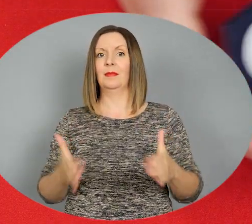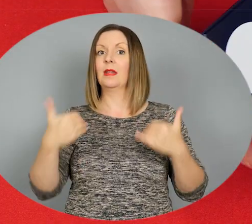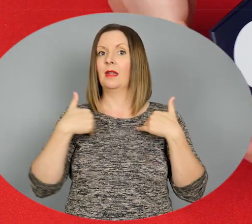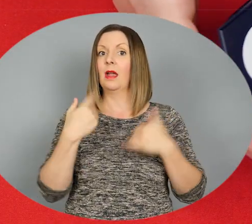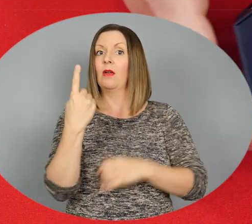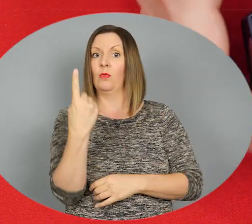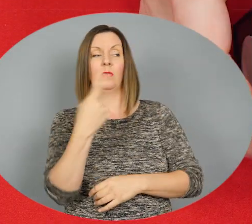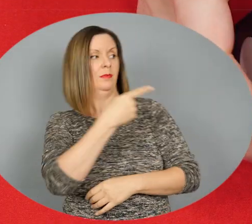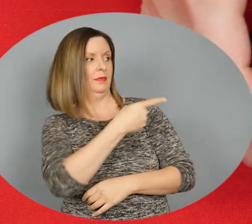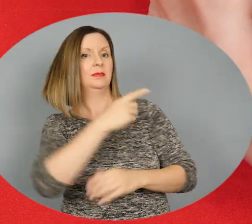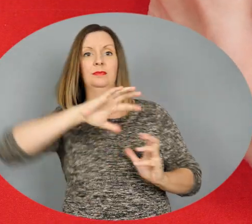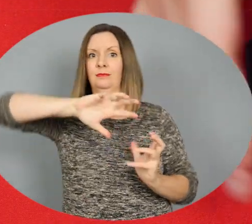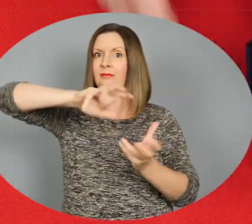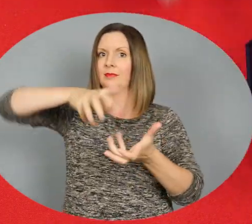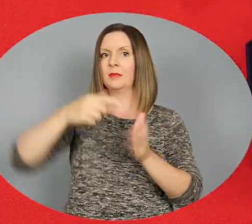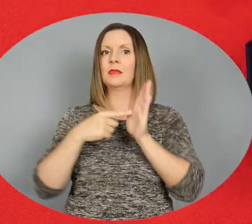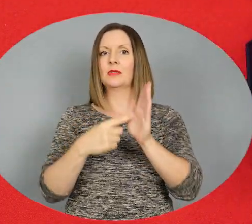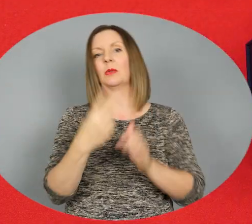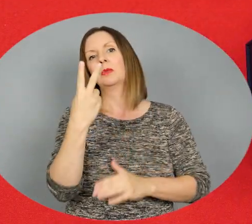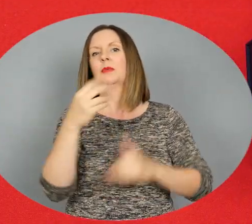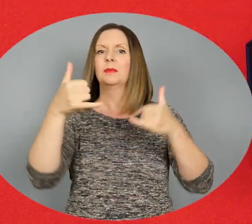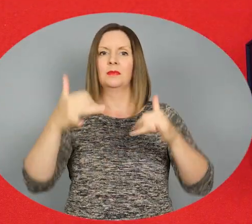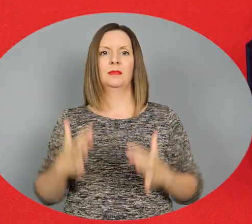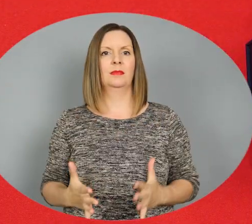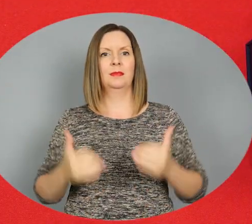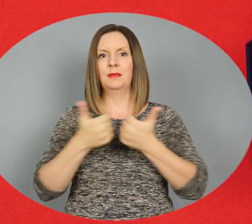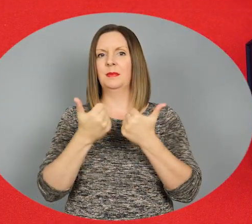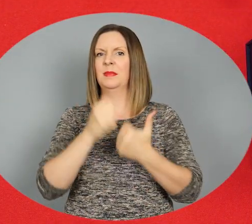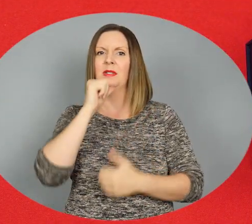these planet cores. And in this video we’ll set up a 2 player game so we’ll return these